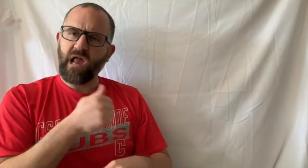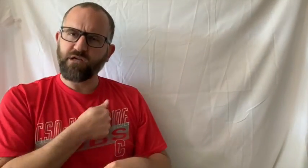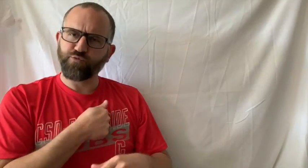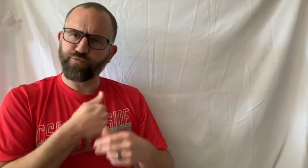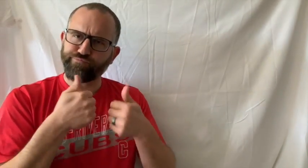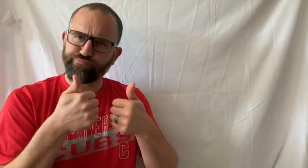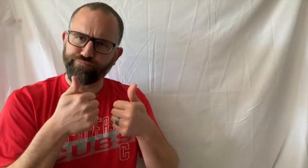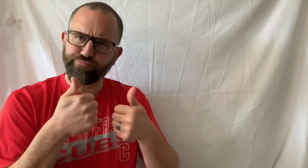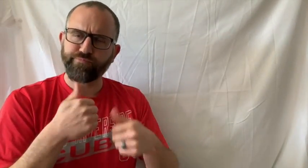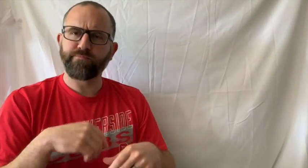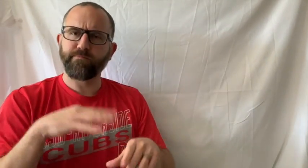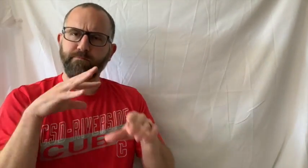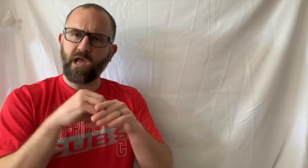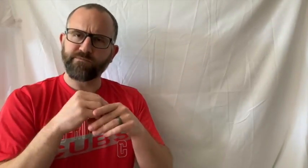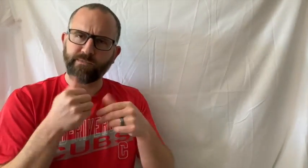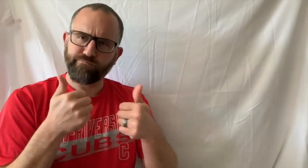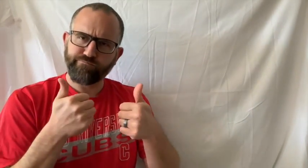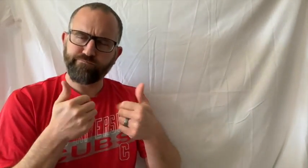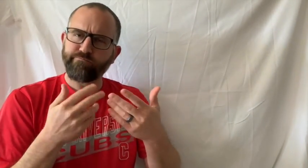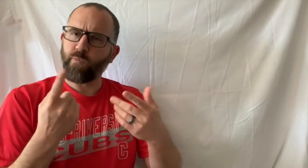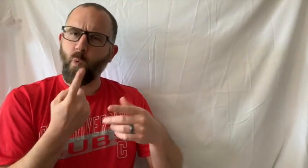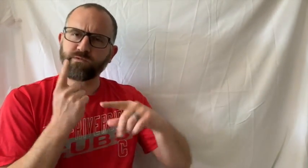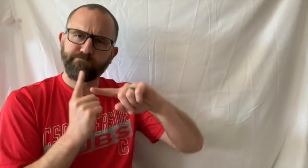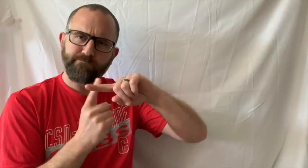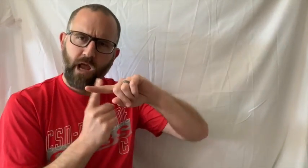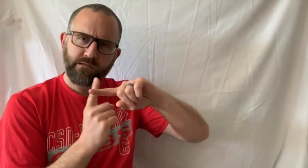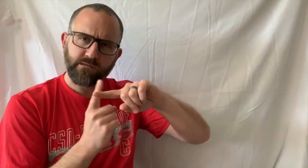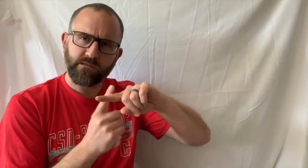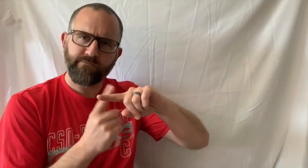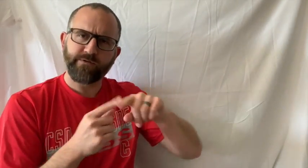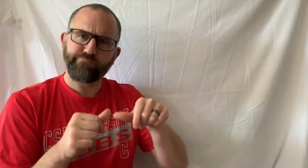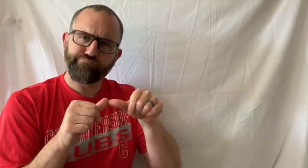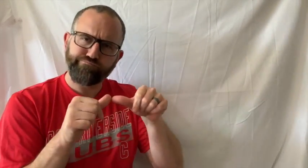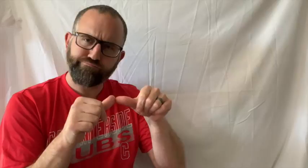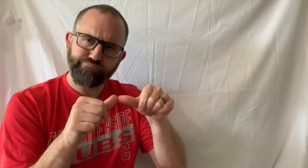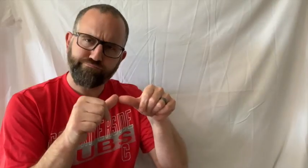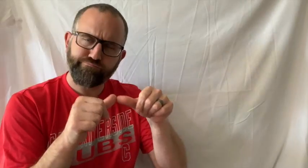got a great attitude, they participate Awesomely, and they're always positive.